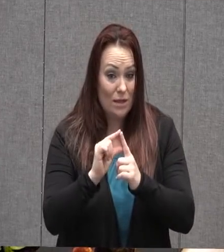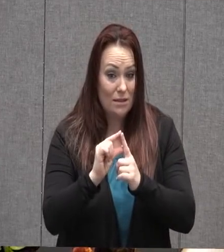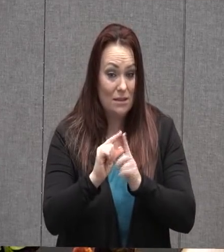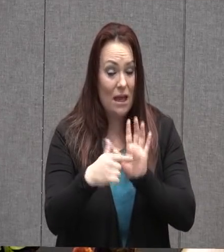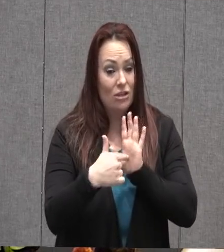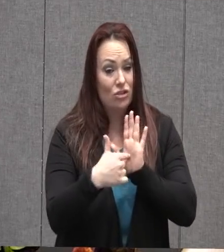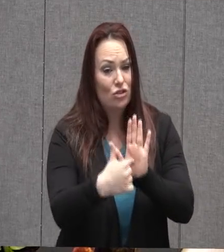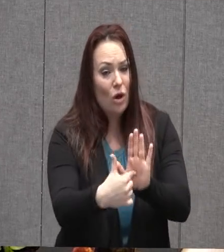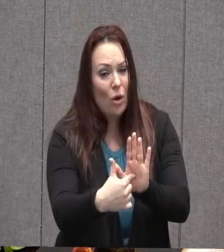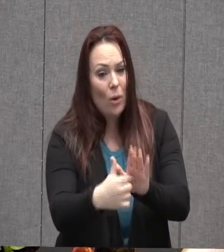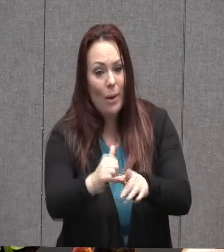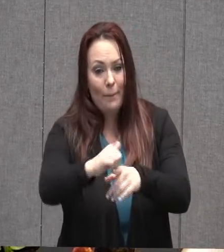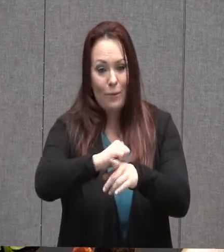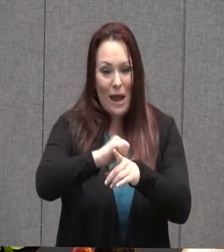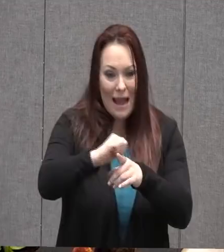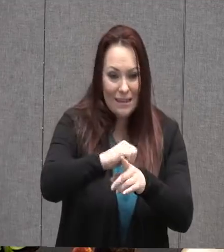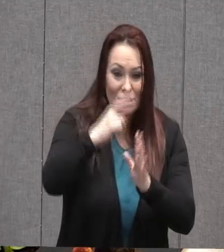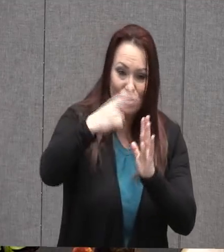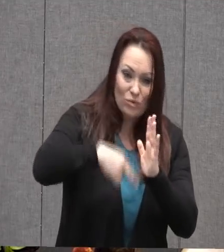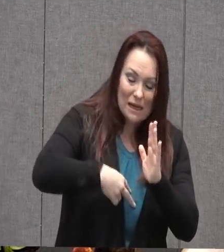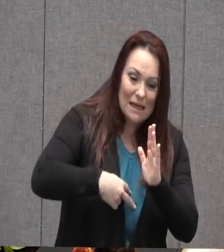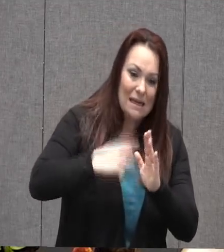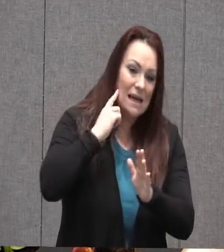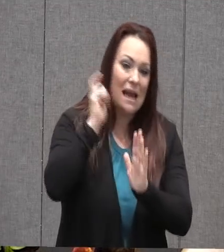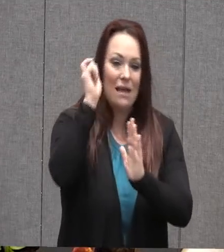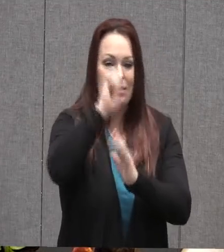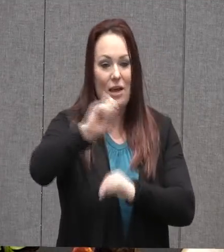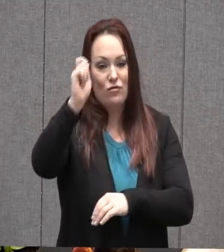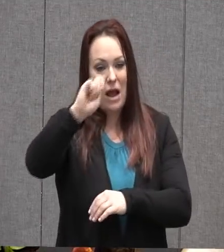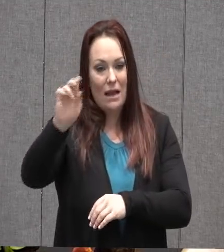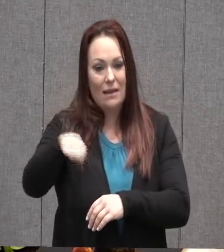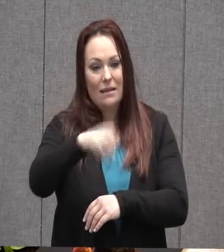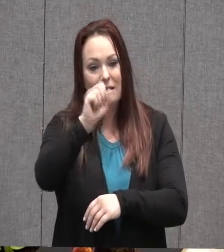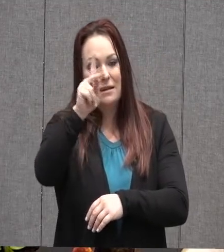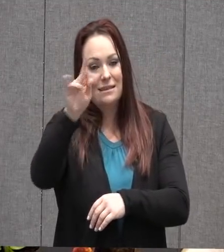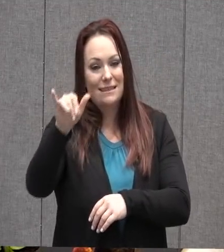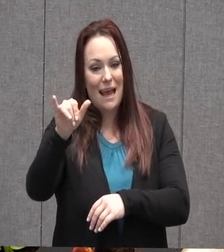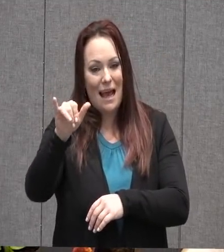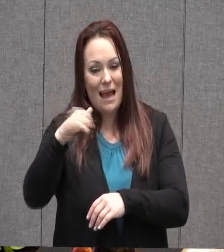and we'll practice reading them and skywriting them. My words are kind of special this week